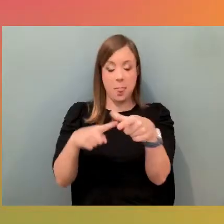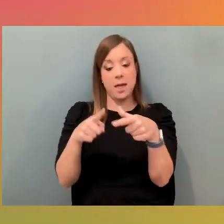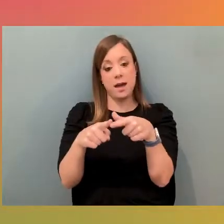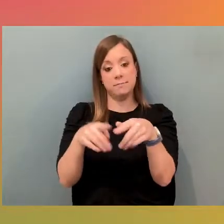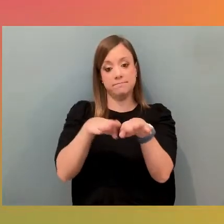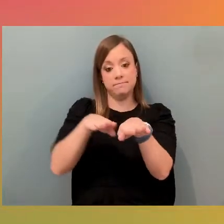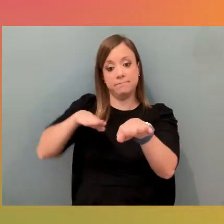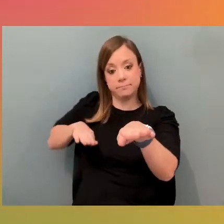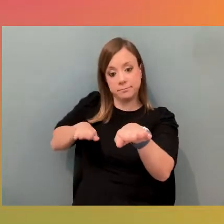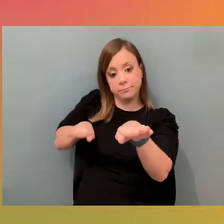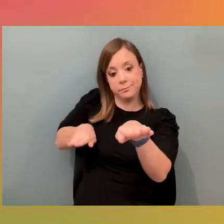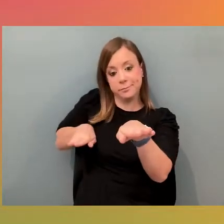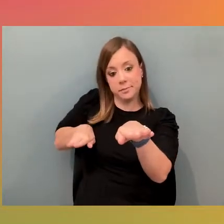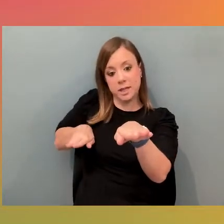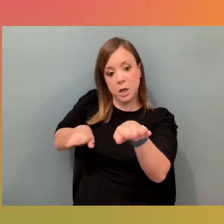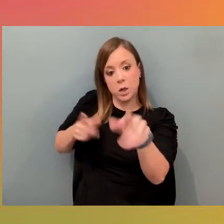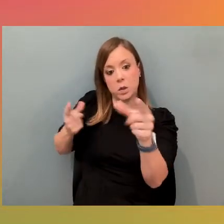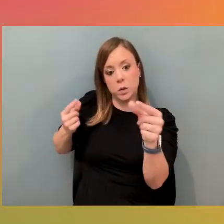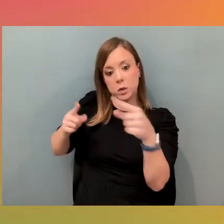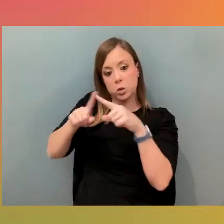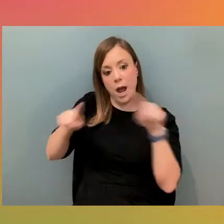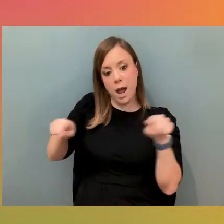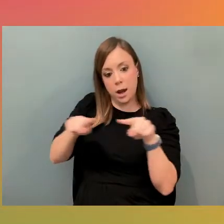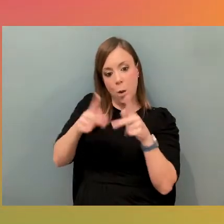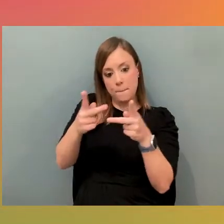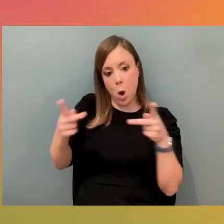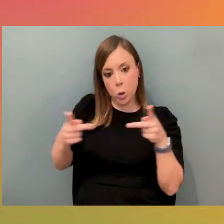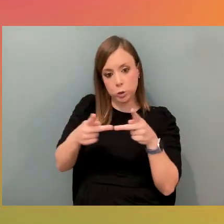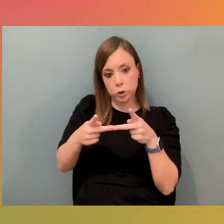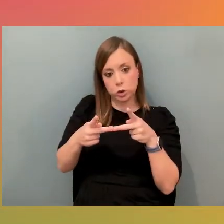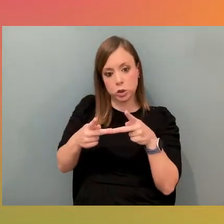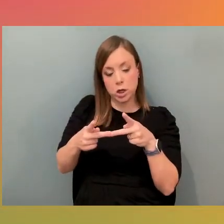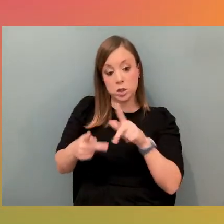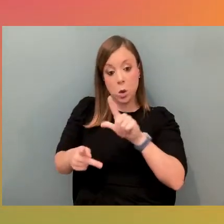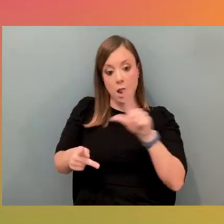EXHALE, EXTEND, FOLD. AND THEN HOP YOUR RIGHT FOOT